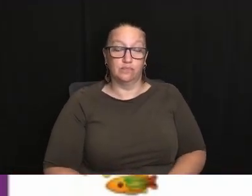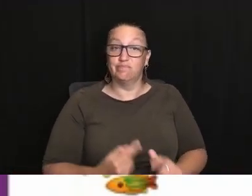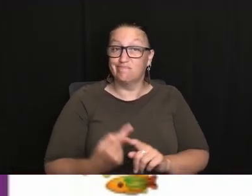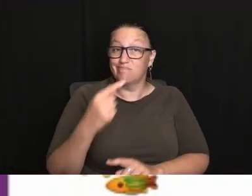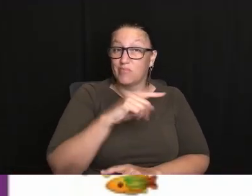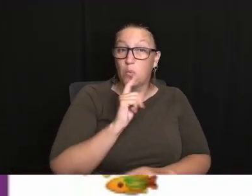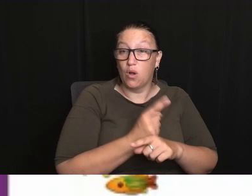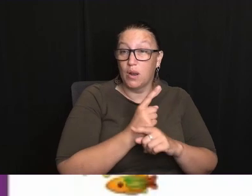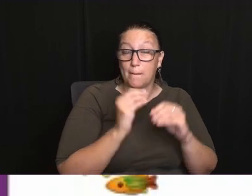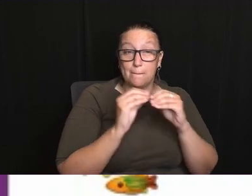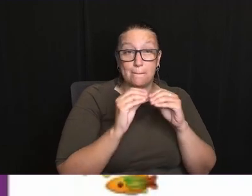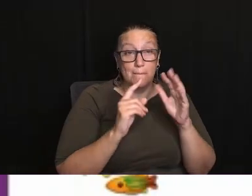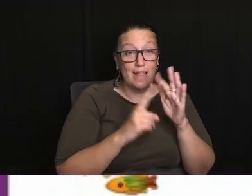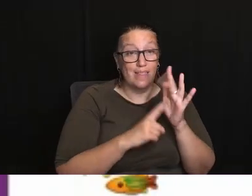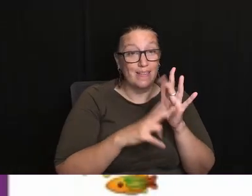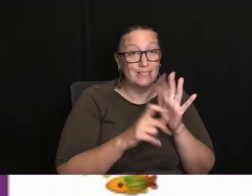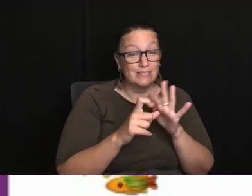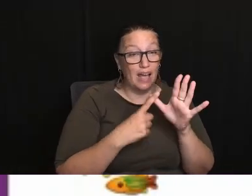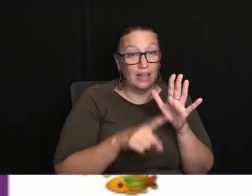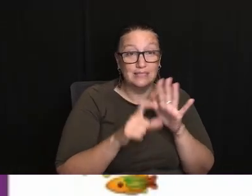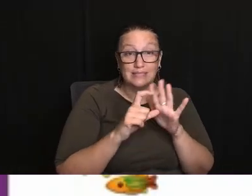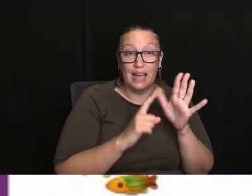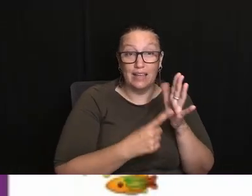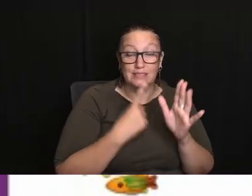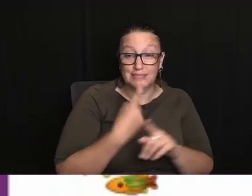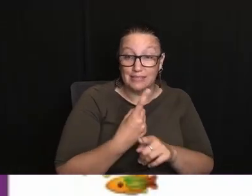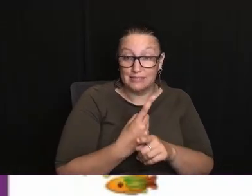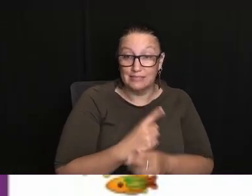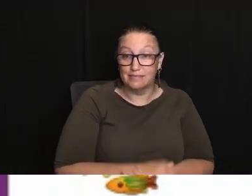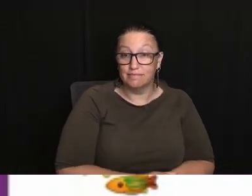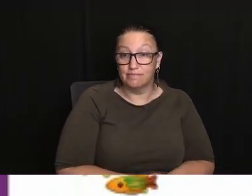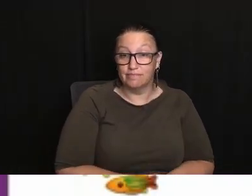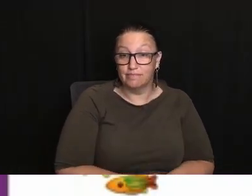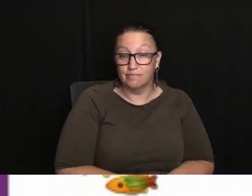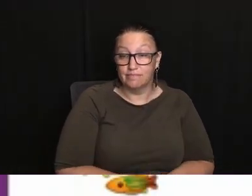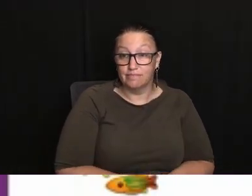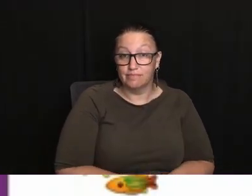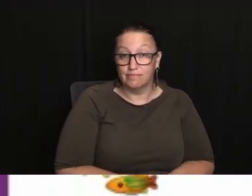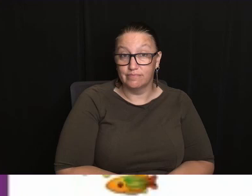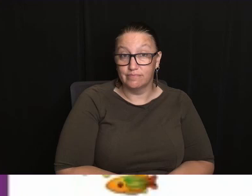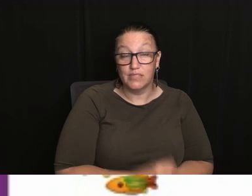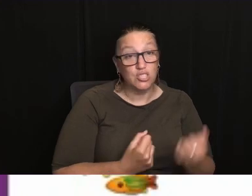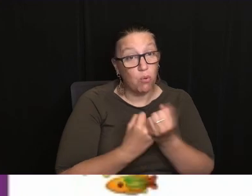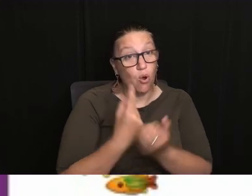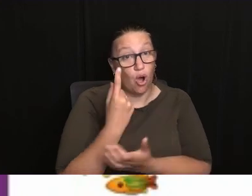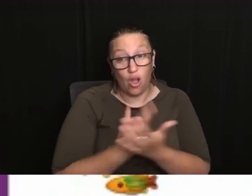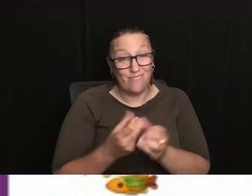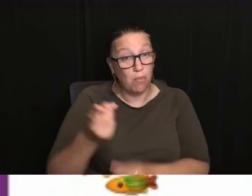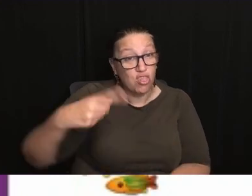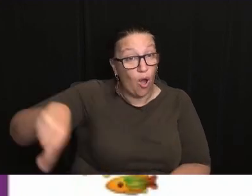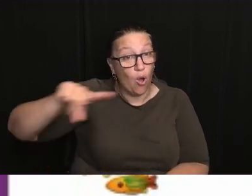and Dalal said. The support that we've got was not just from the KAT6A family. We have been